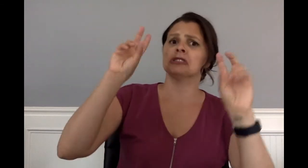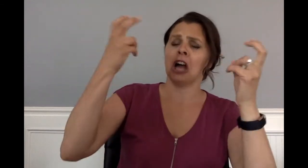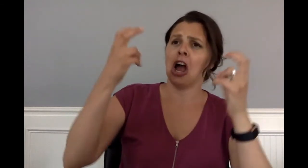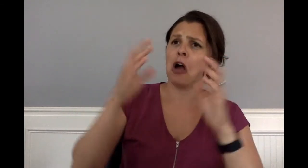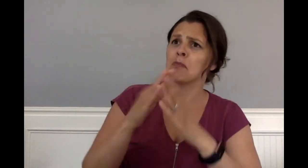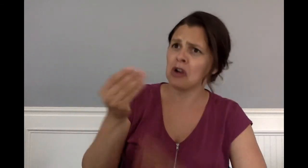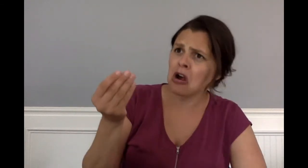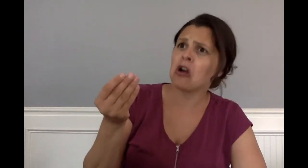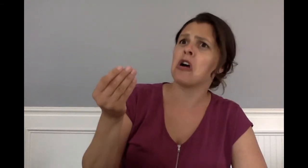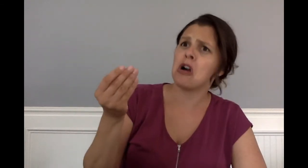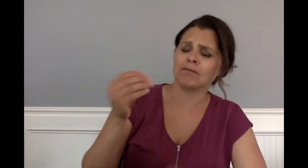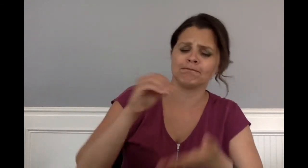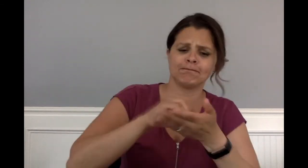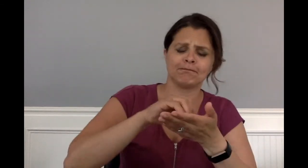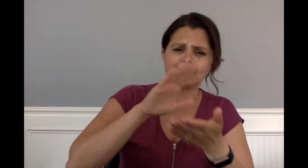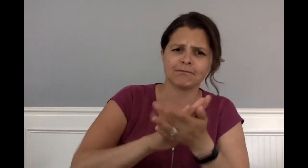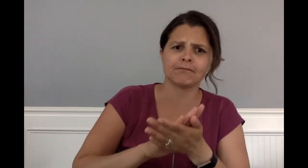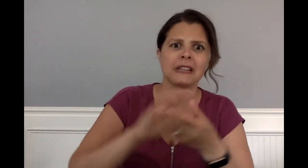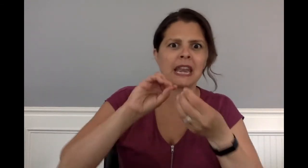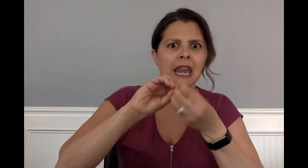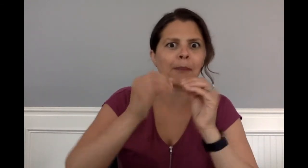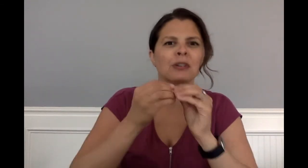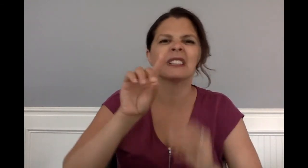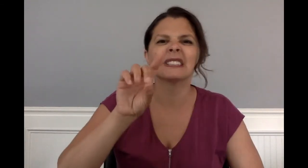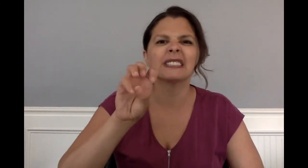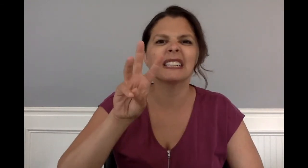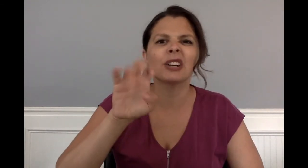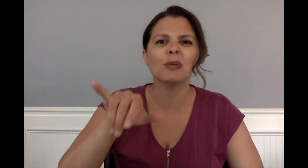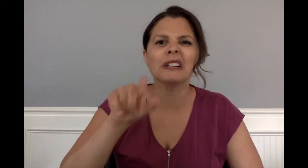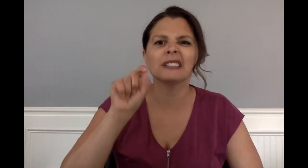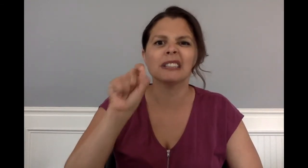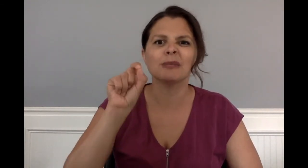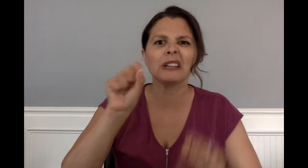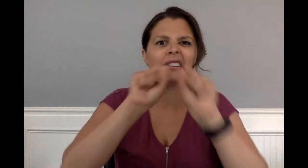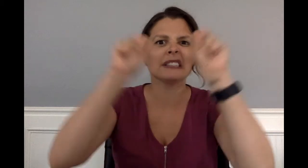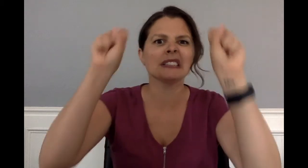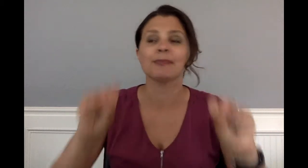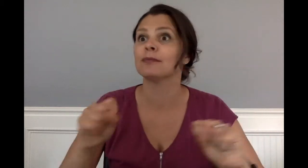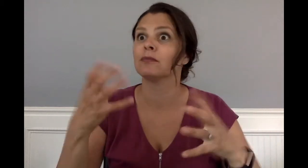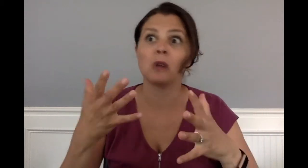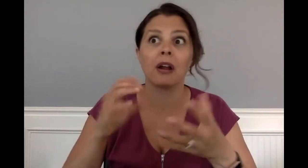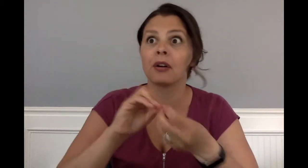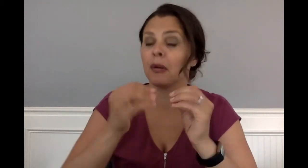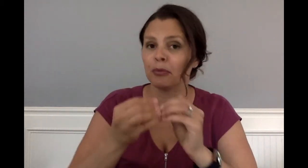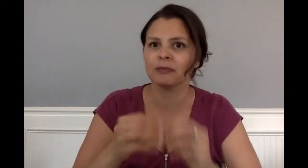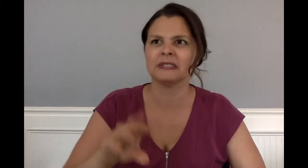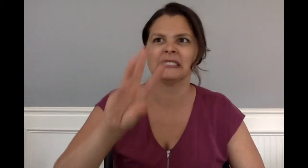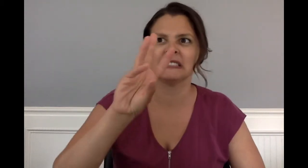One book sounded just right. Charlie jotted down its Dewey decimal number